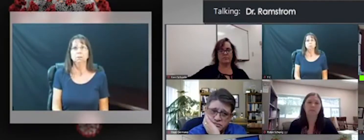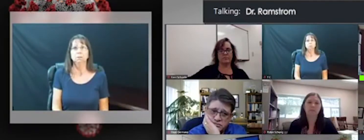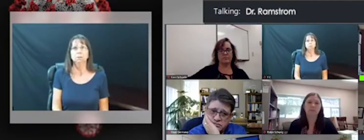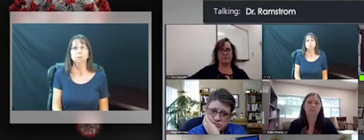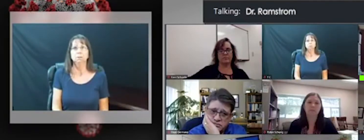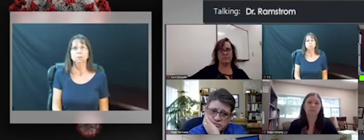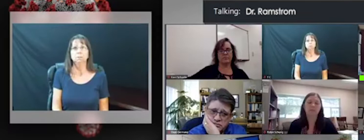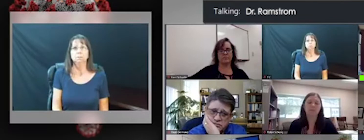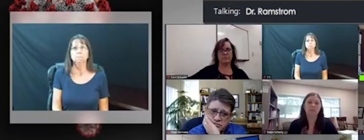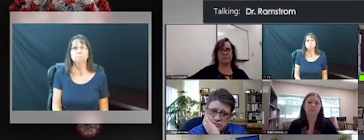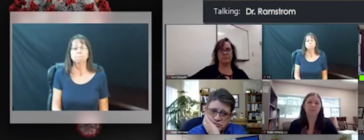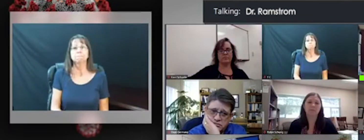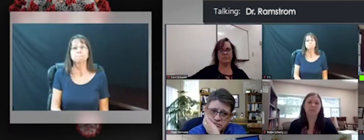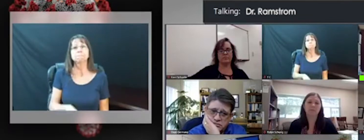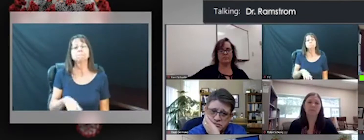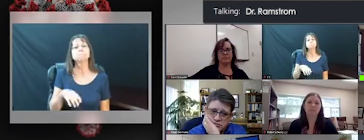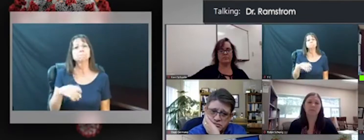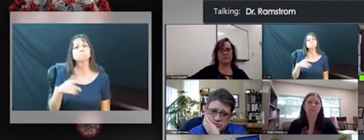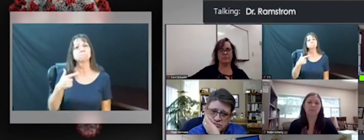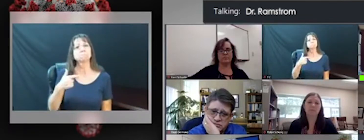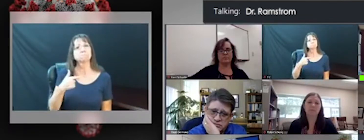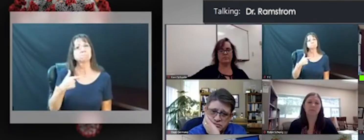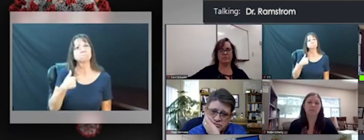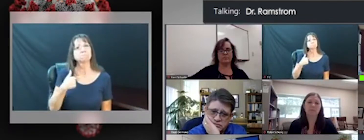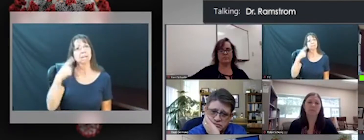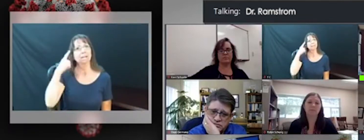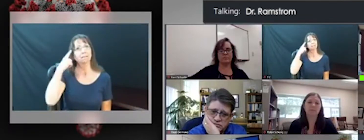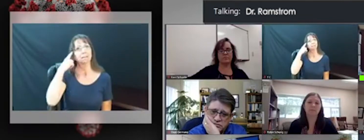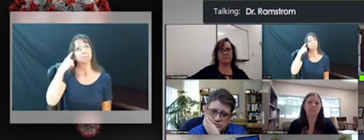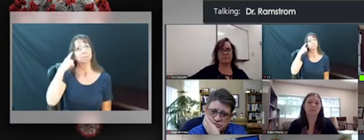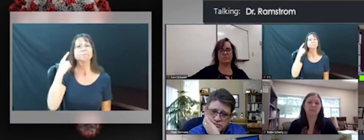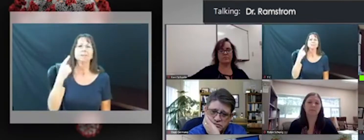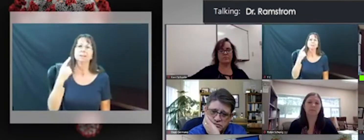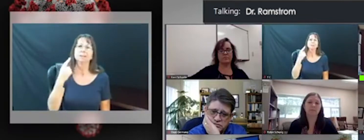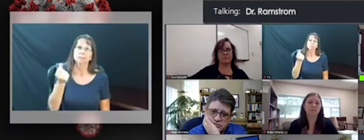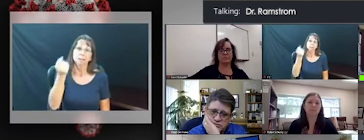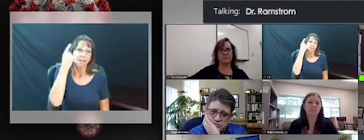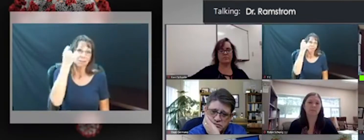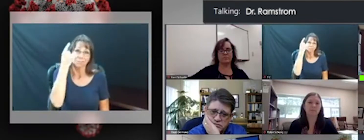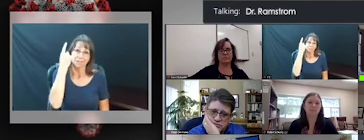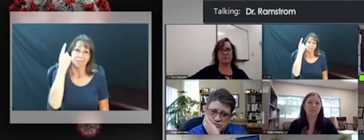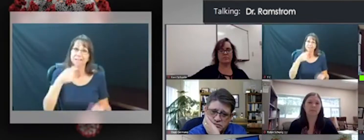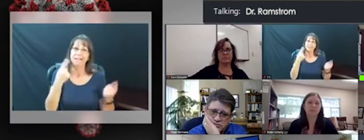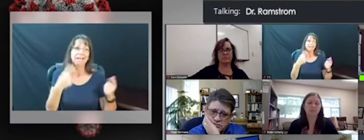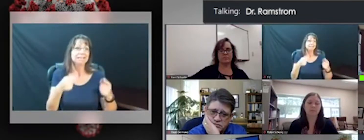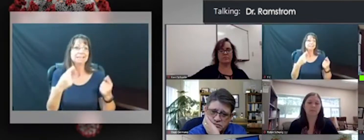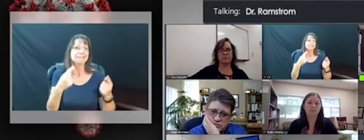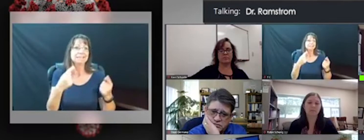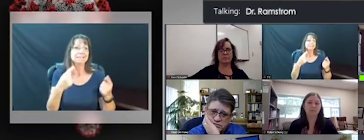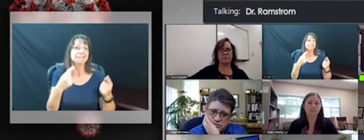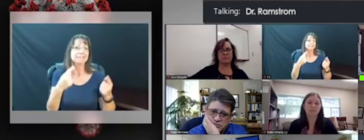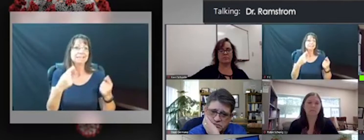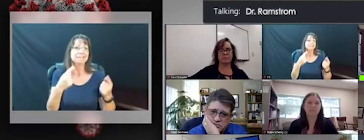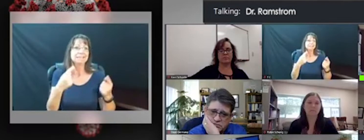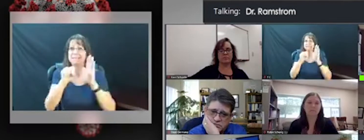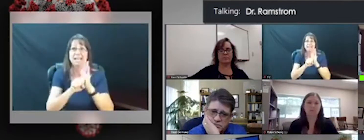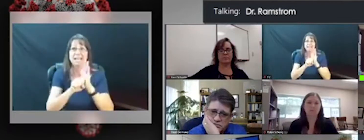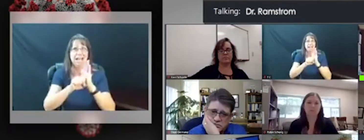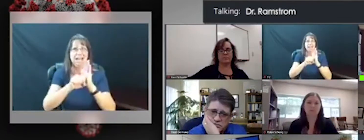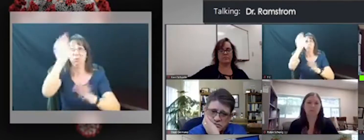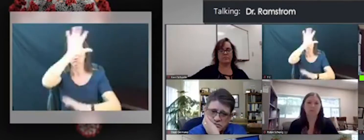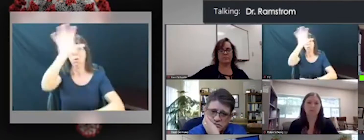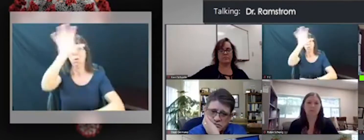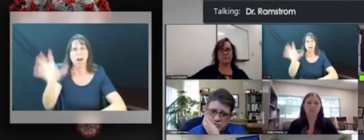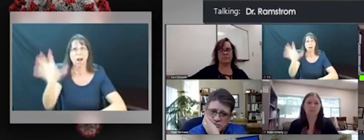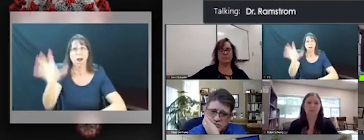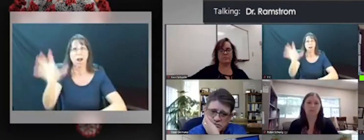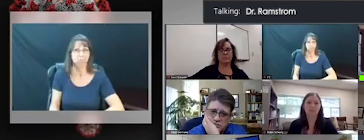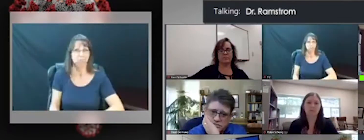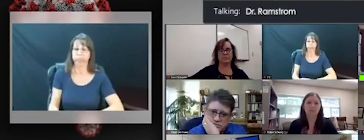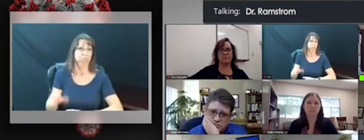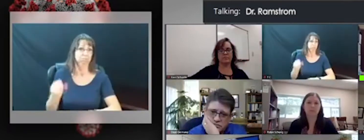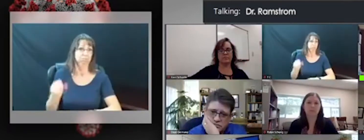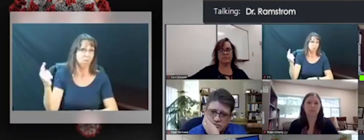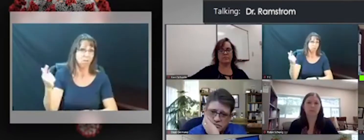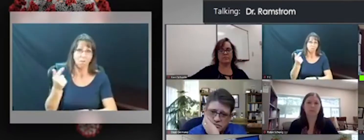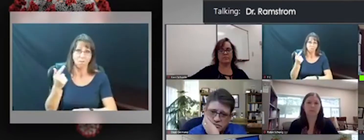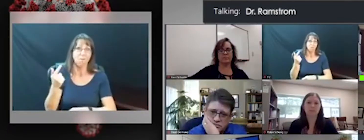I think this experience happened statewide. It's a good question of why Windsor, specifically. I